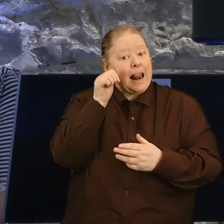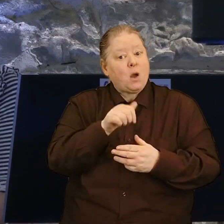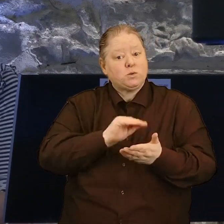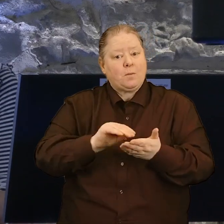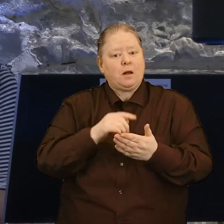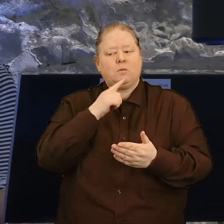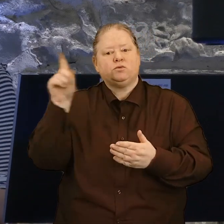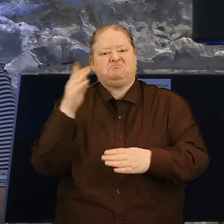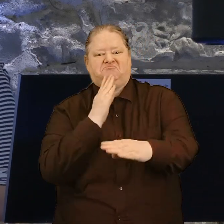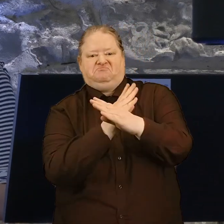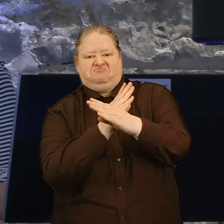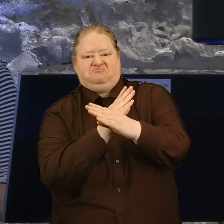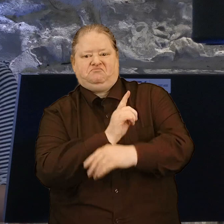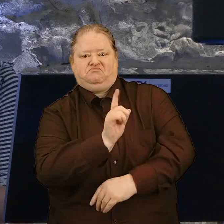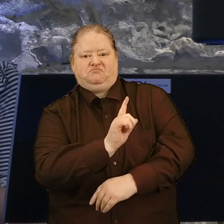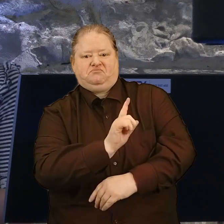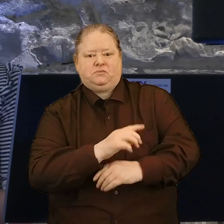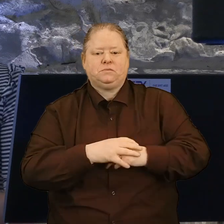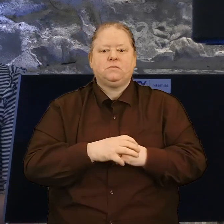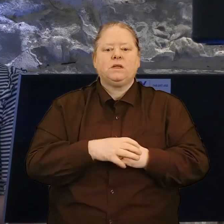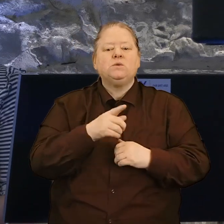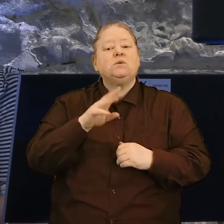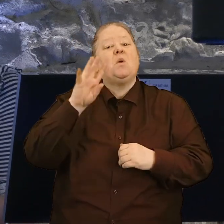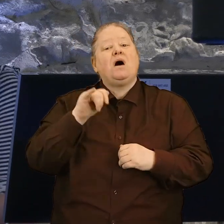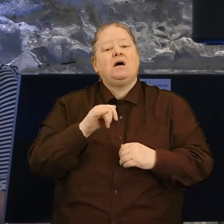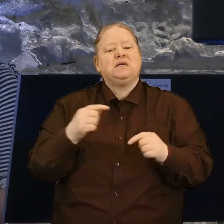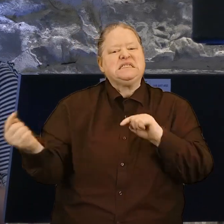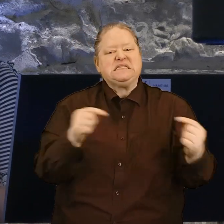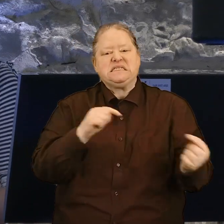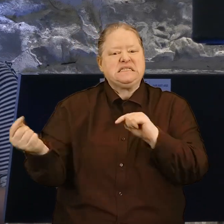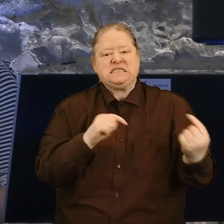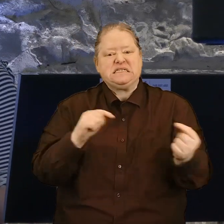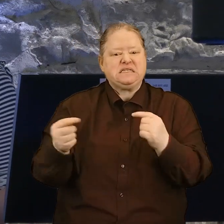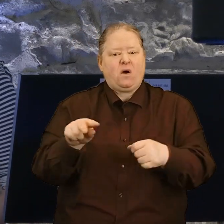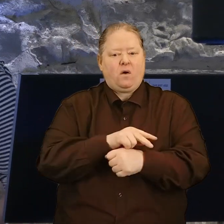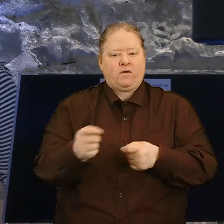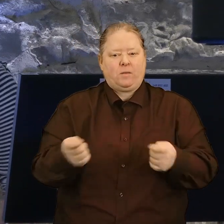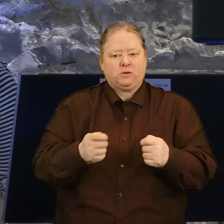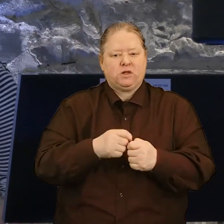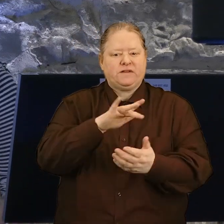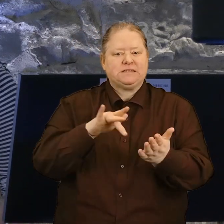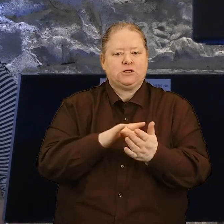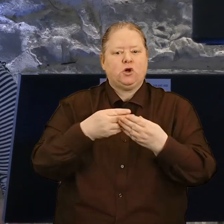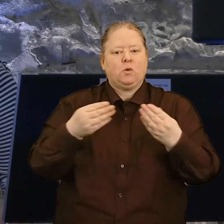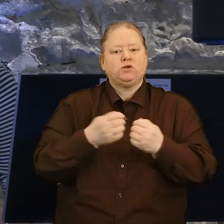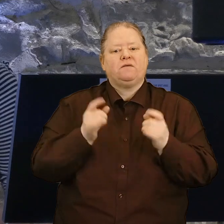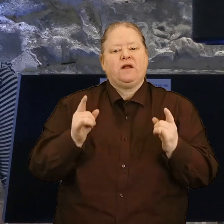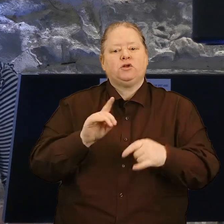his application was blackballed. This was largely due to professional dispute over the management of the Central Board of Health during the Irish famine.